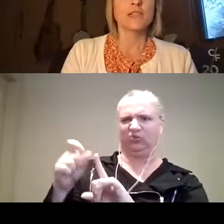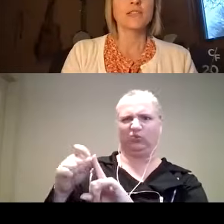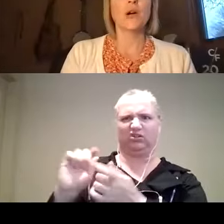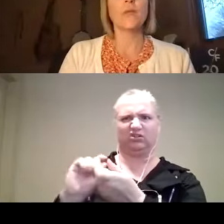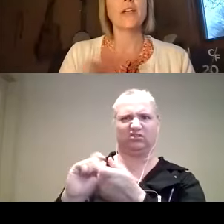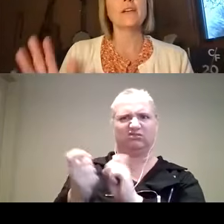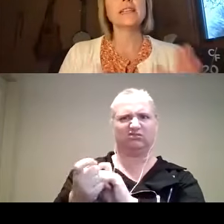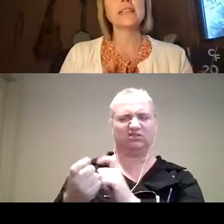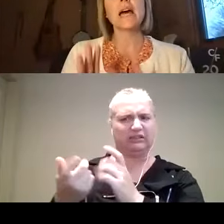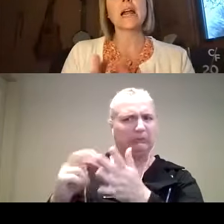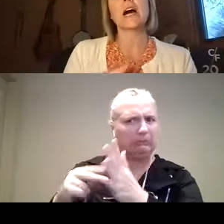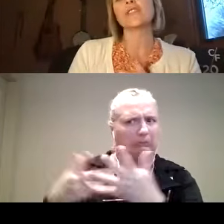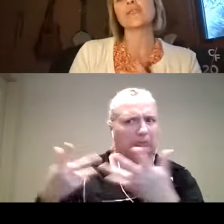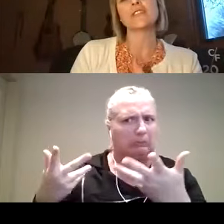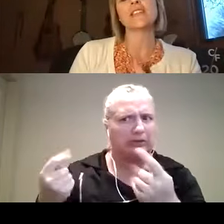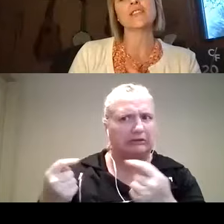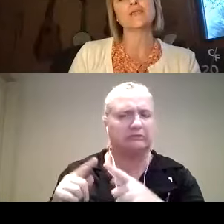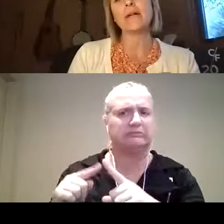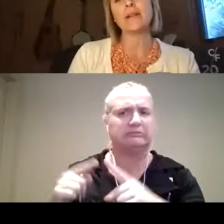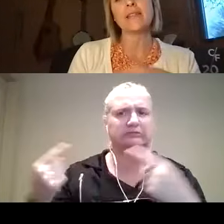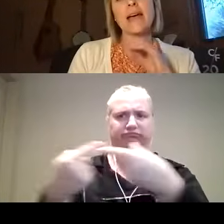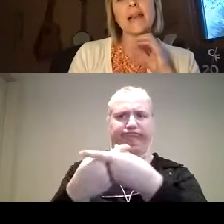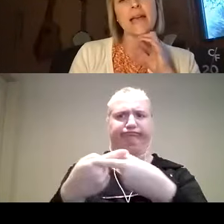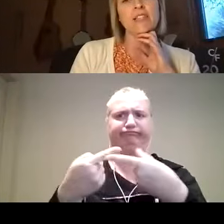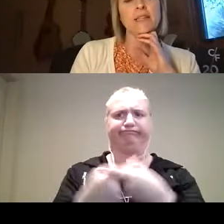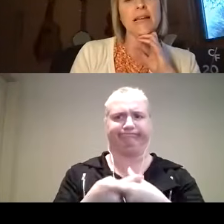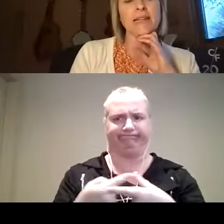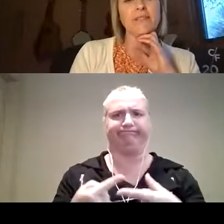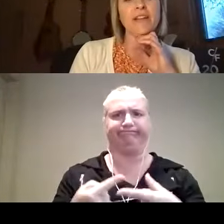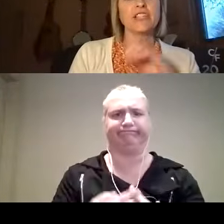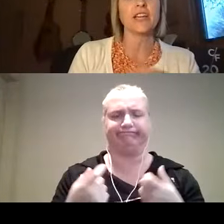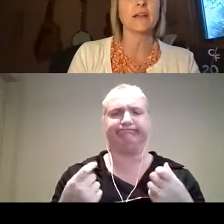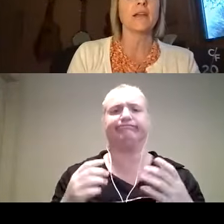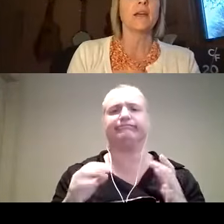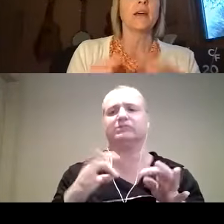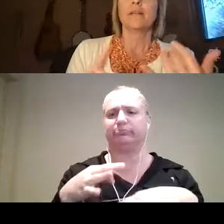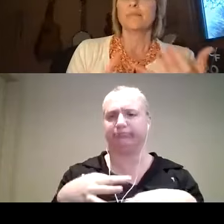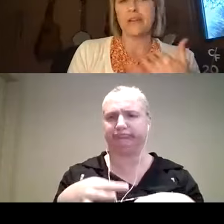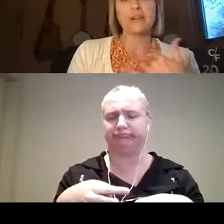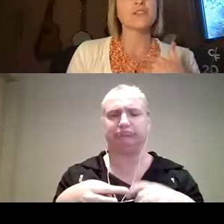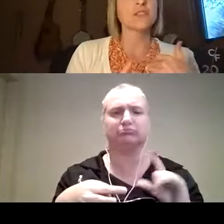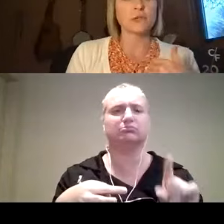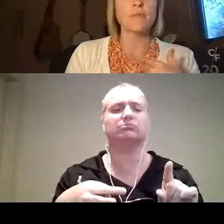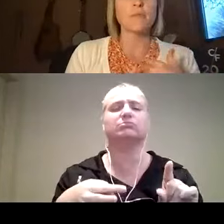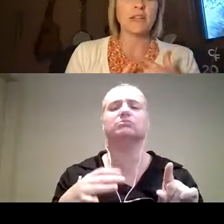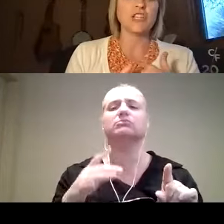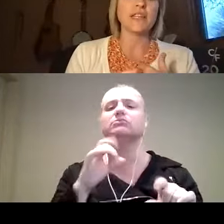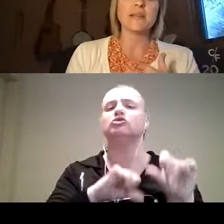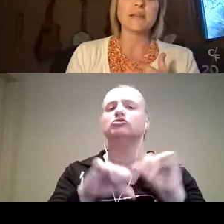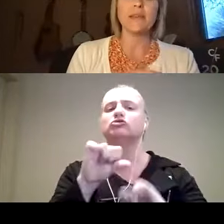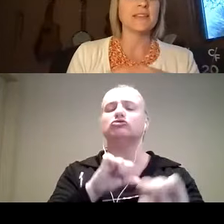So, there is a lot of controversy surrounding that definition. There's the social maladjustment piece.